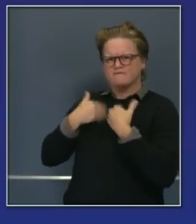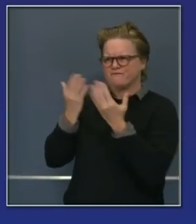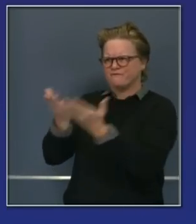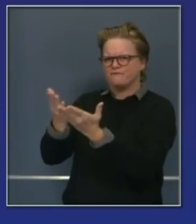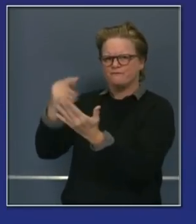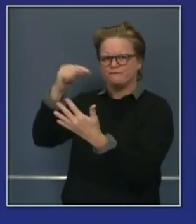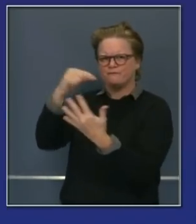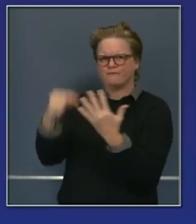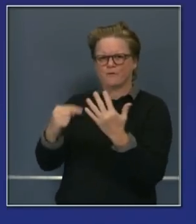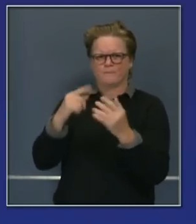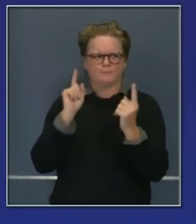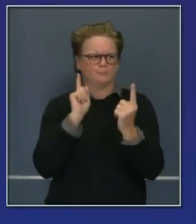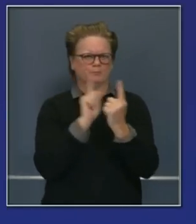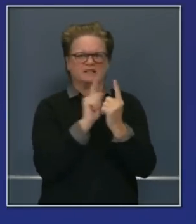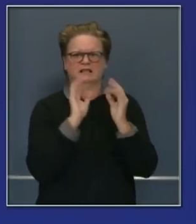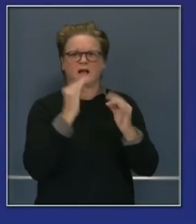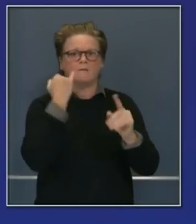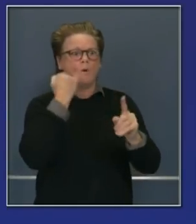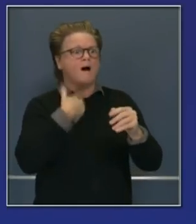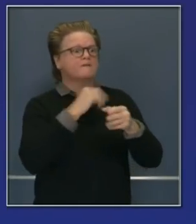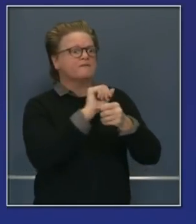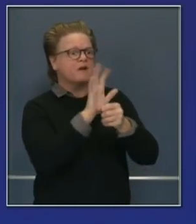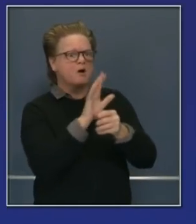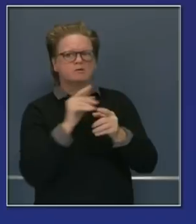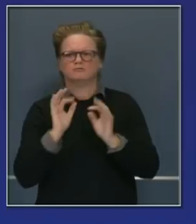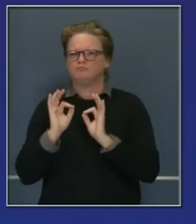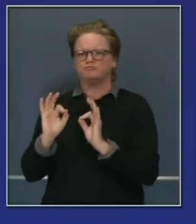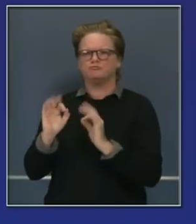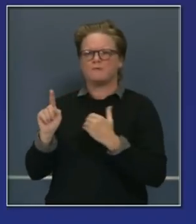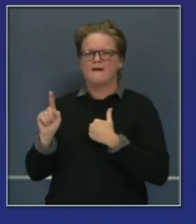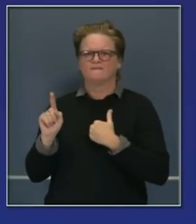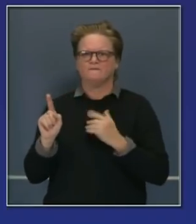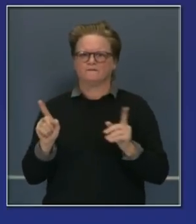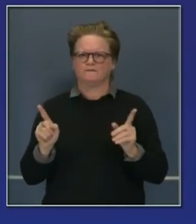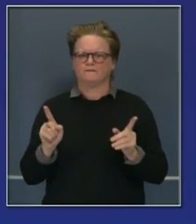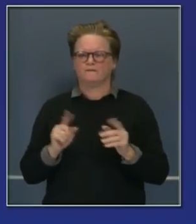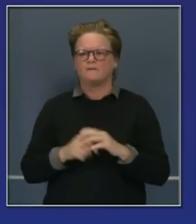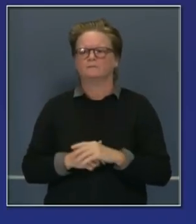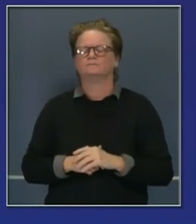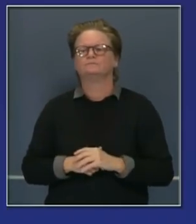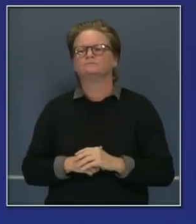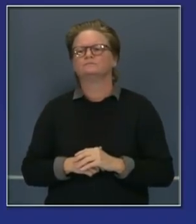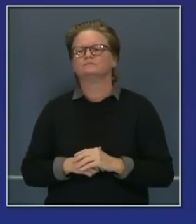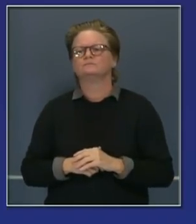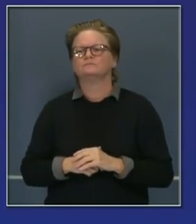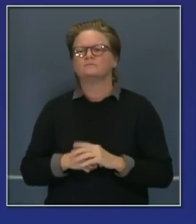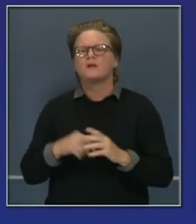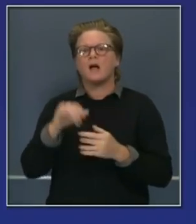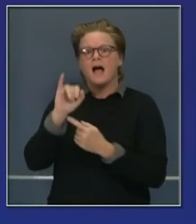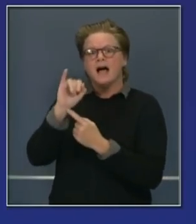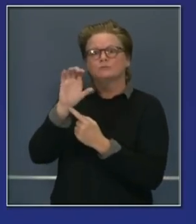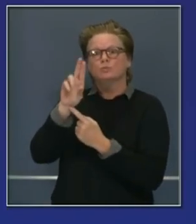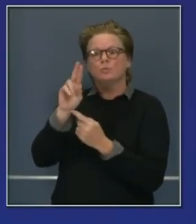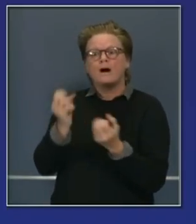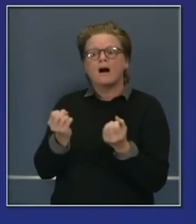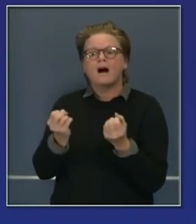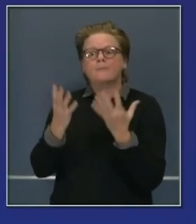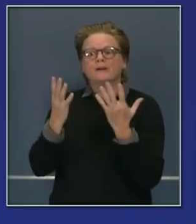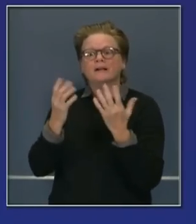19 PATIENTS. LET'S TAKE A LOOK AT ICUs IN THE STATE. THOSE ARE ALSO TRACKING BACK UP